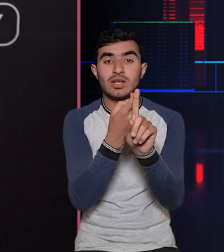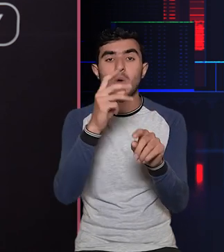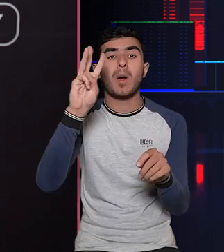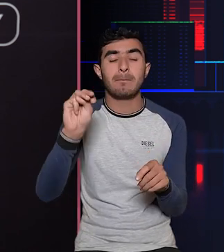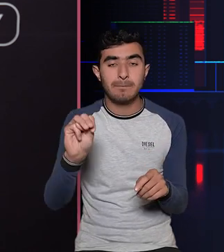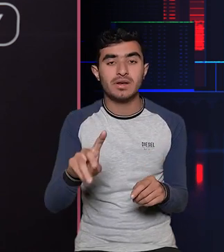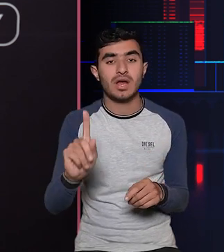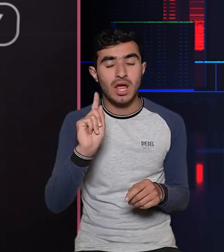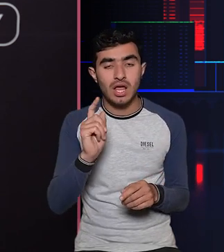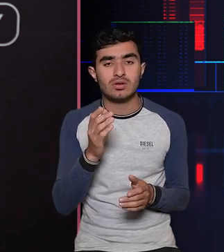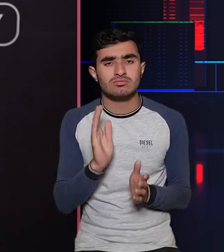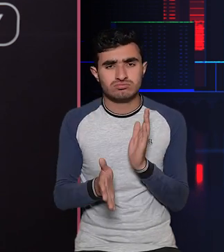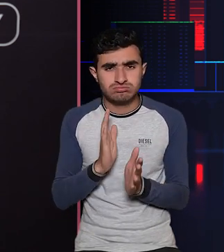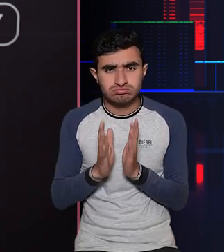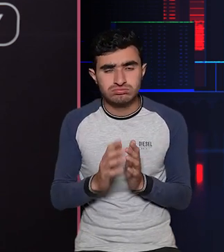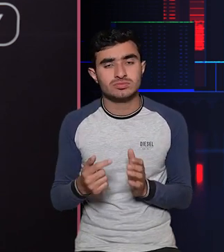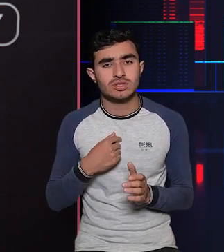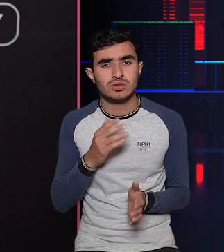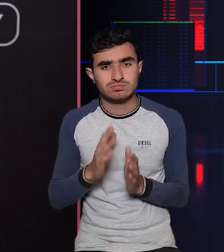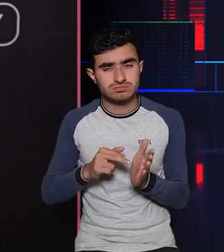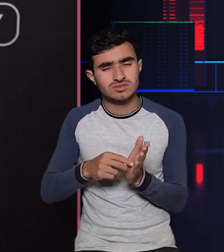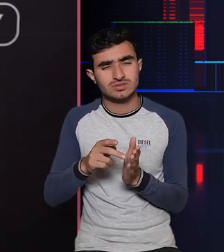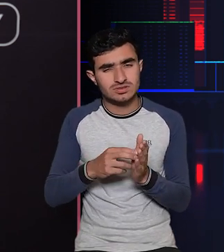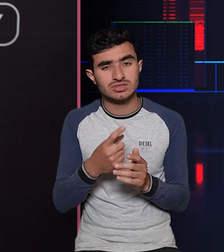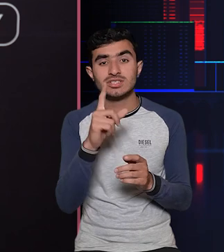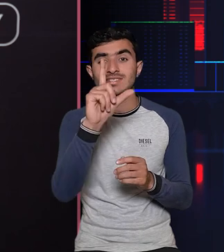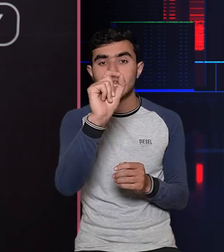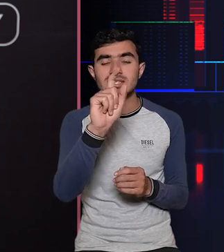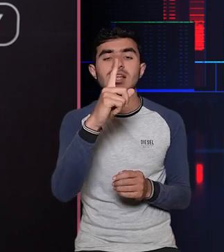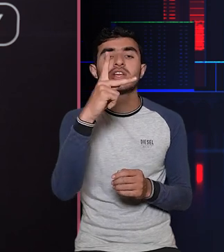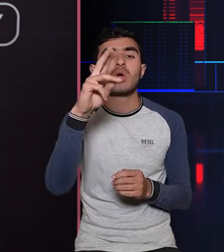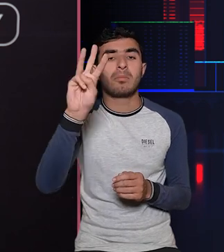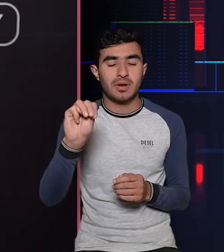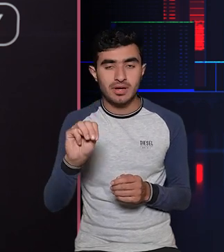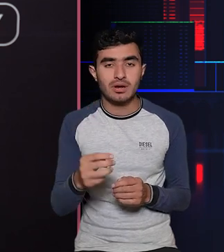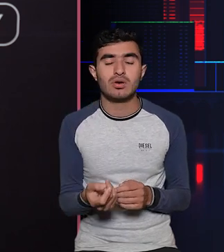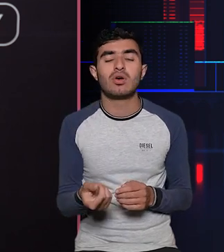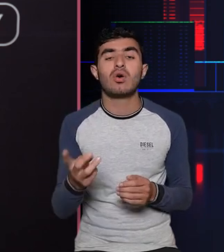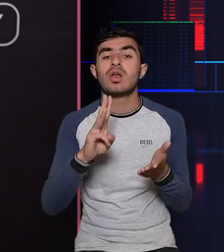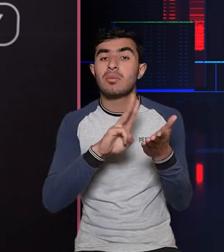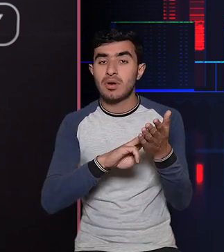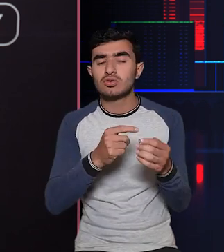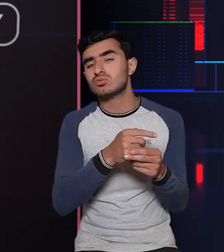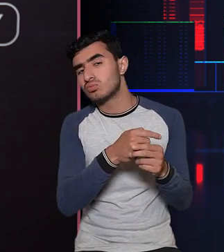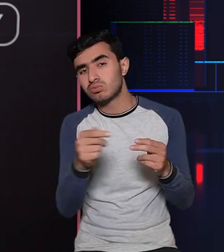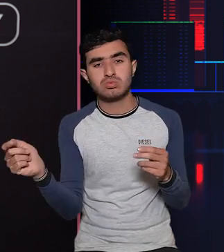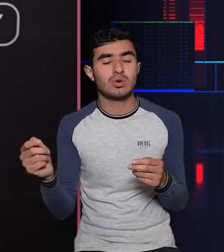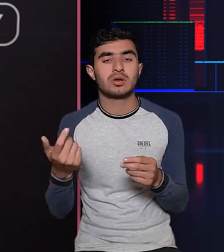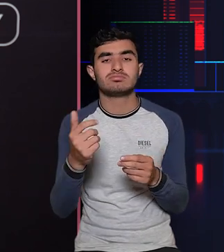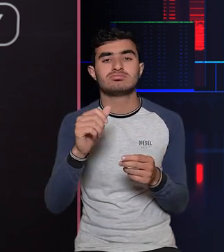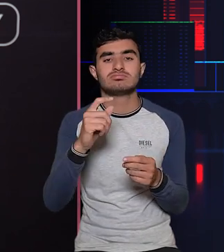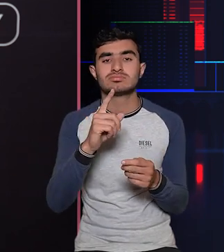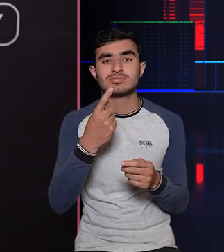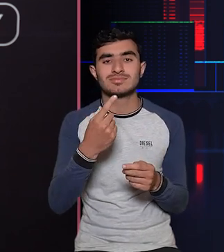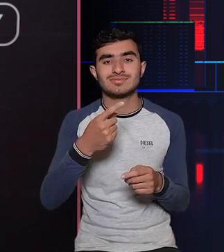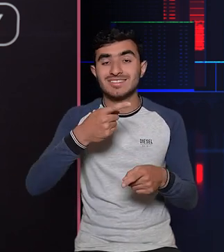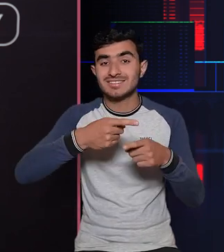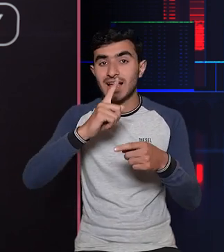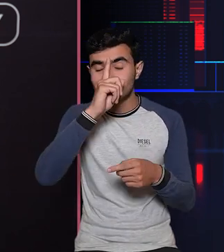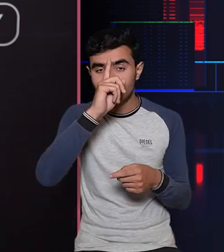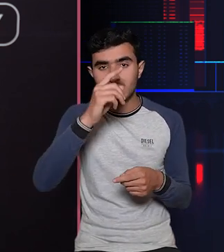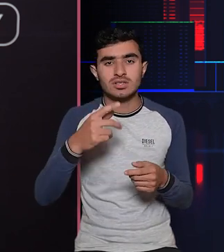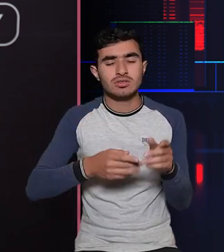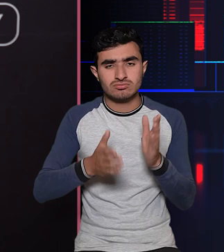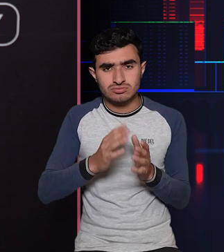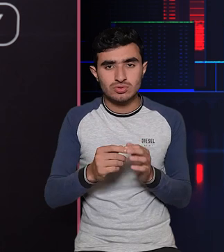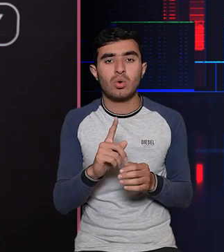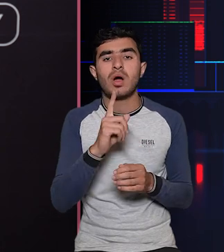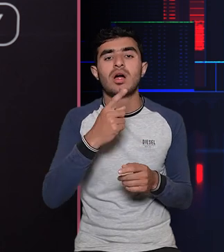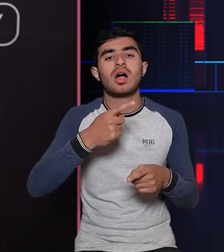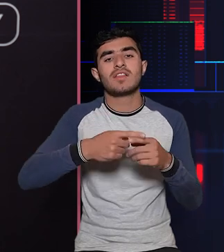every day I used to run 10 kilometers on the route of Aitchison, which is our route of